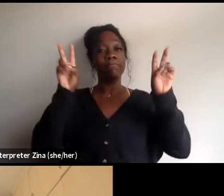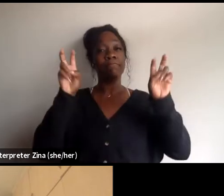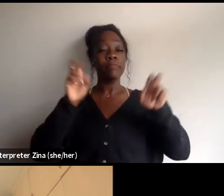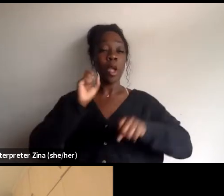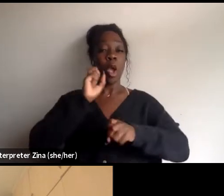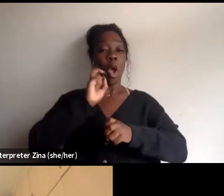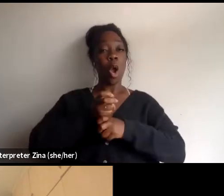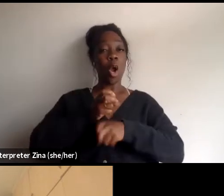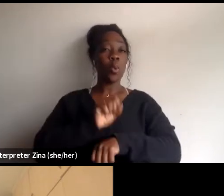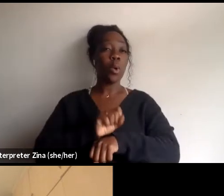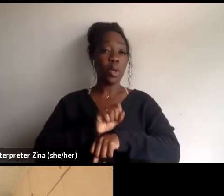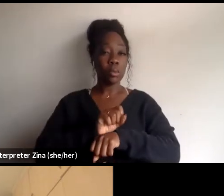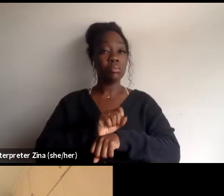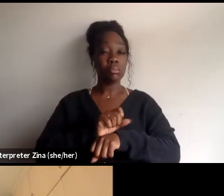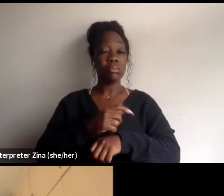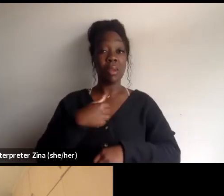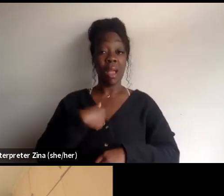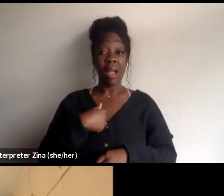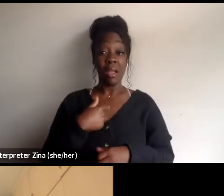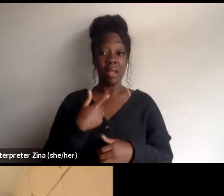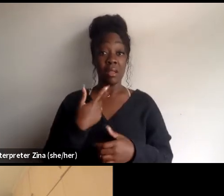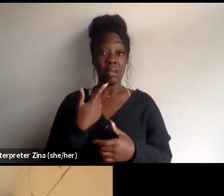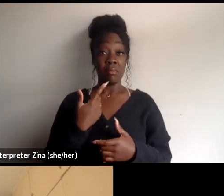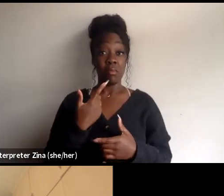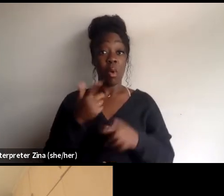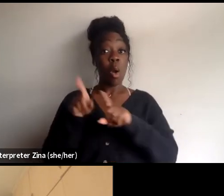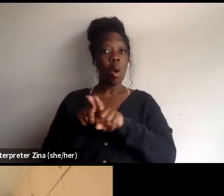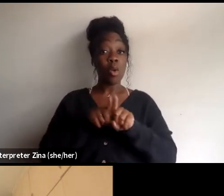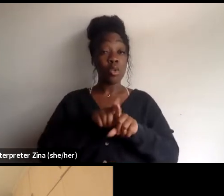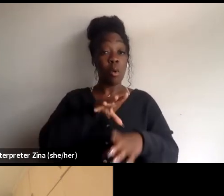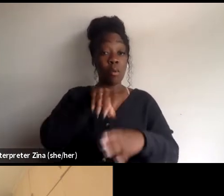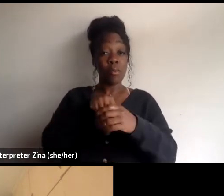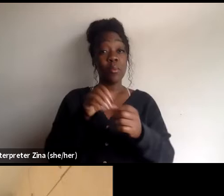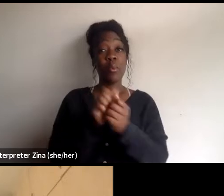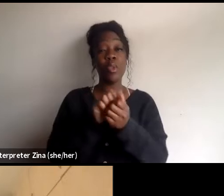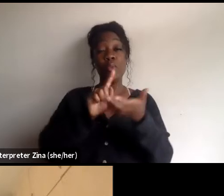I am a visiting research fellow at the Royal Central School of Speech and Drama